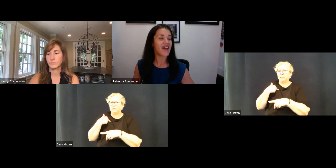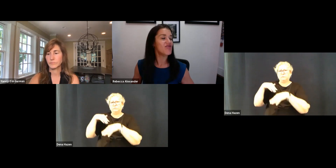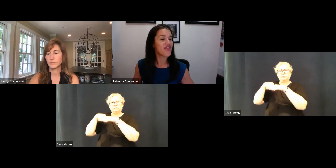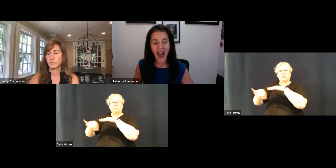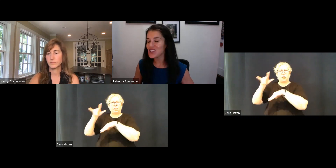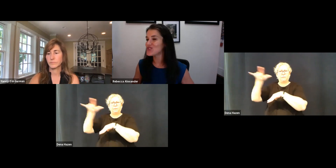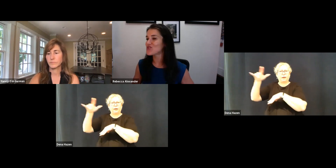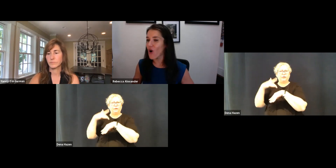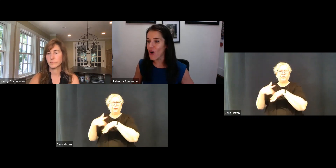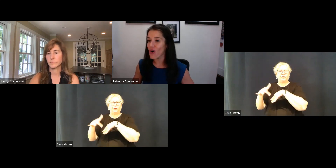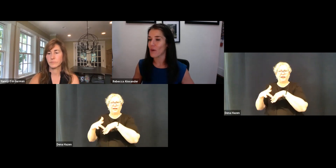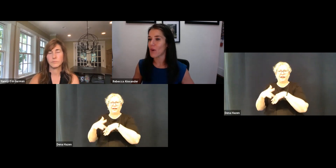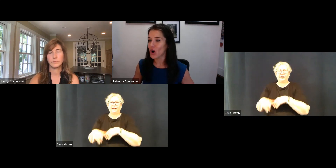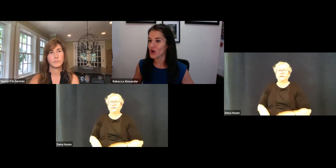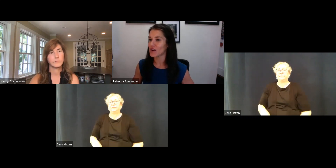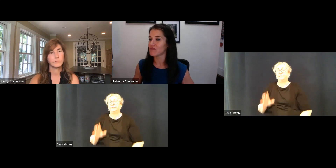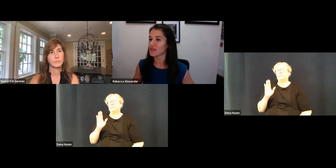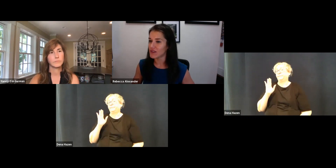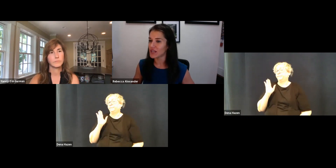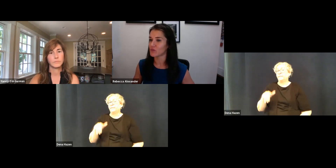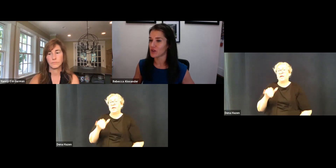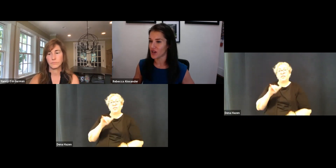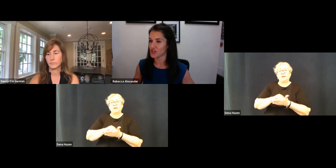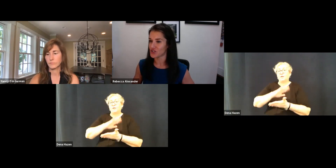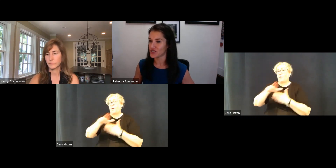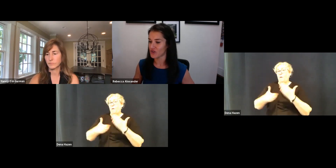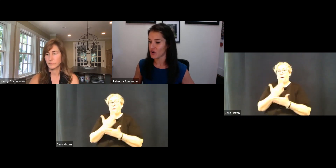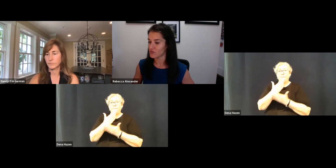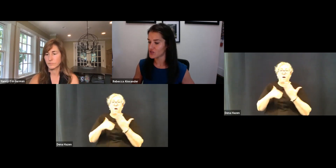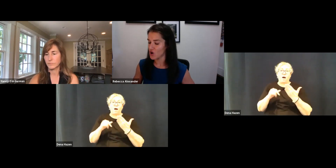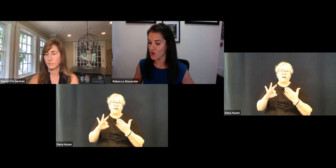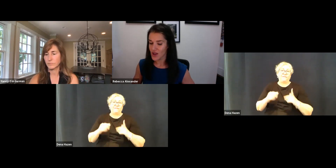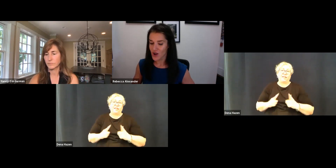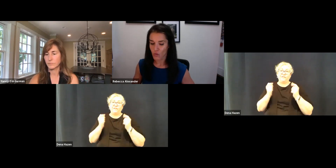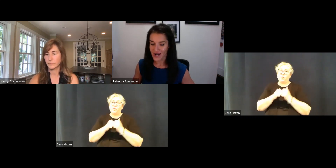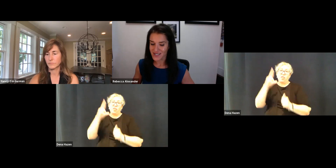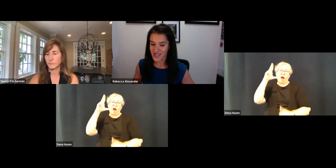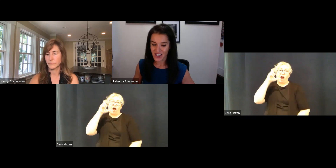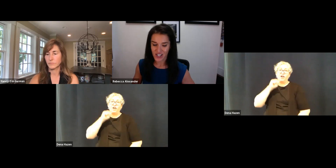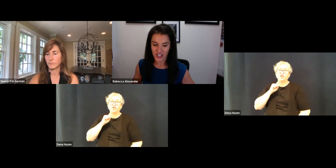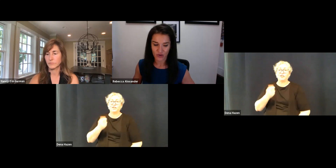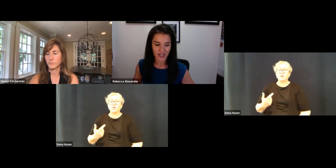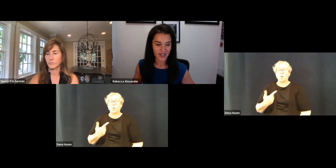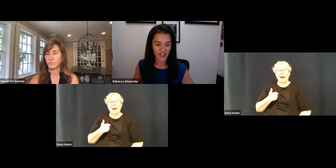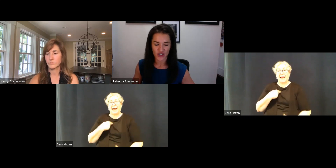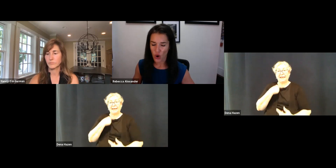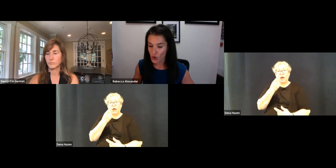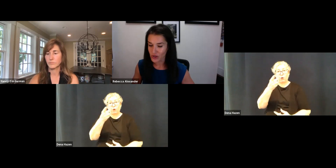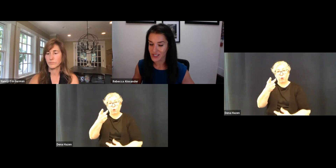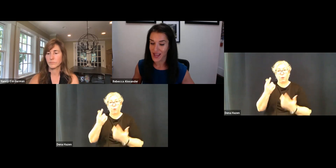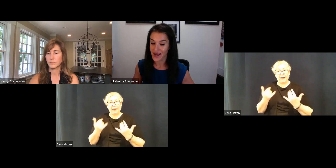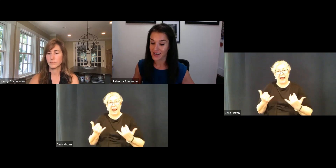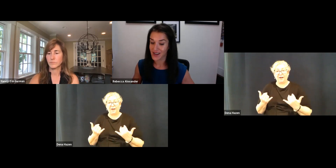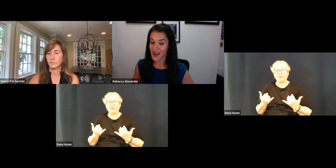And that is all a part of living with Usher syndrome. So what I say to you is, I totally get it.